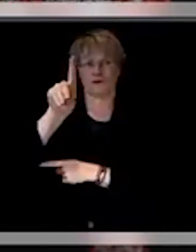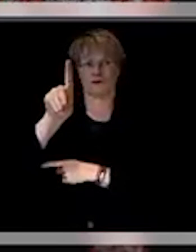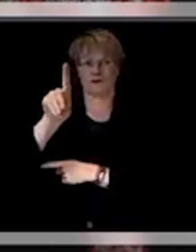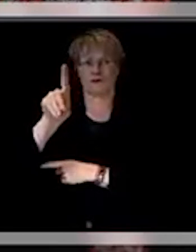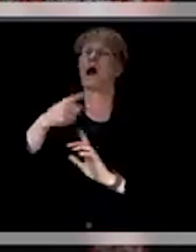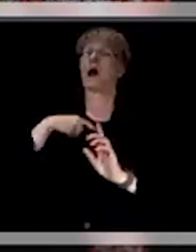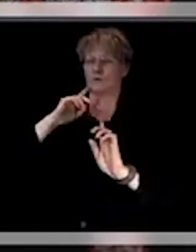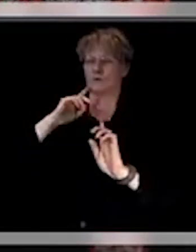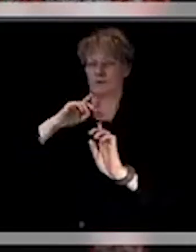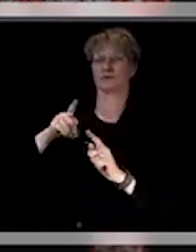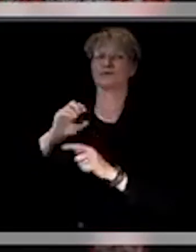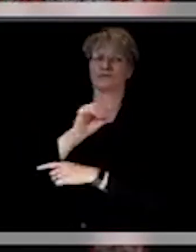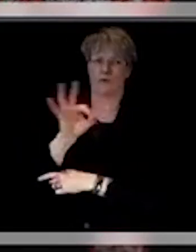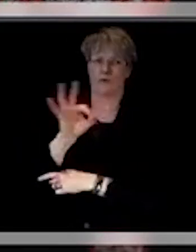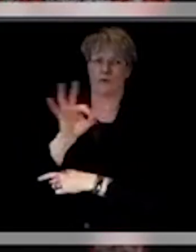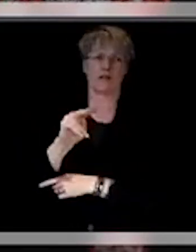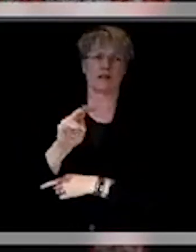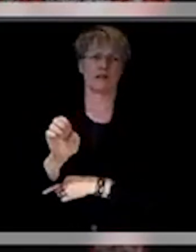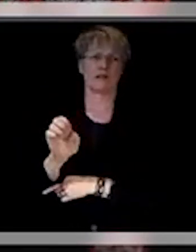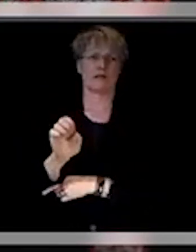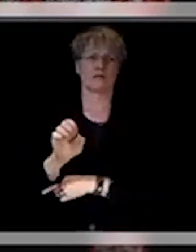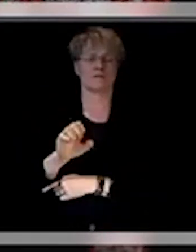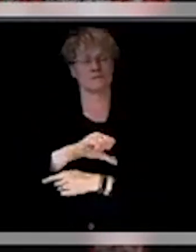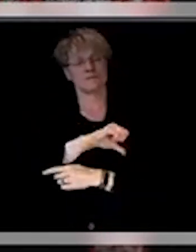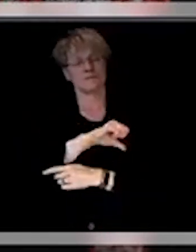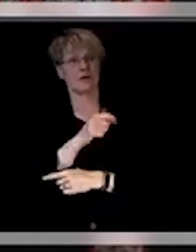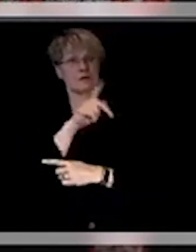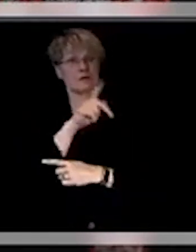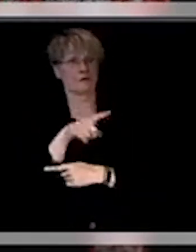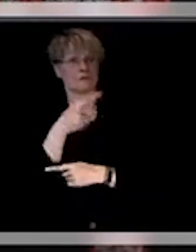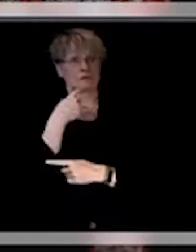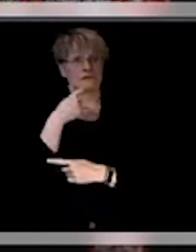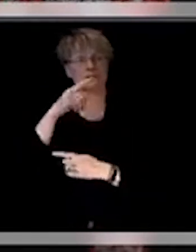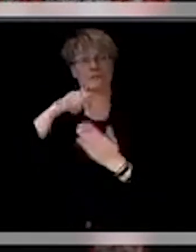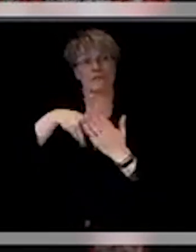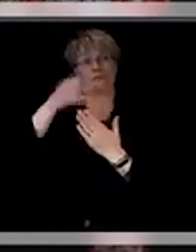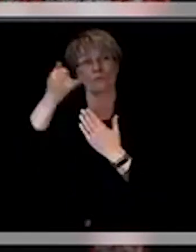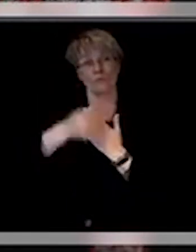Project Home Key is another one that requires probably more explanation than we have time